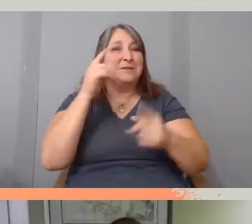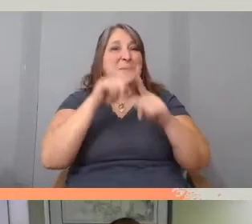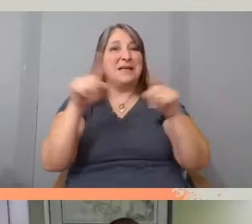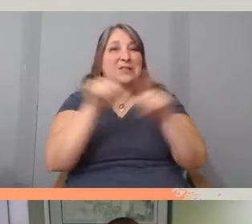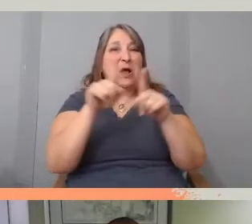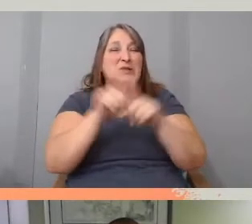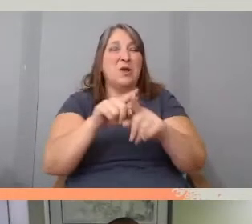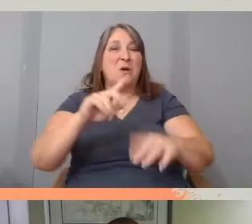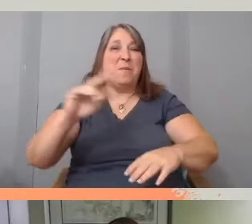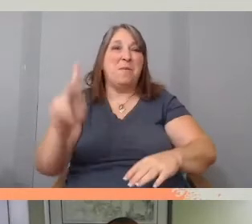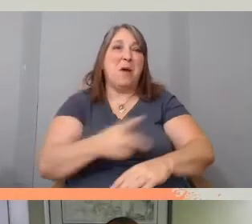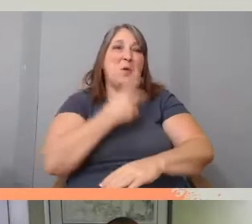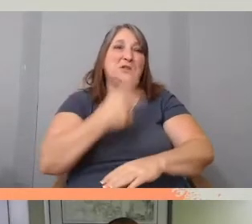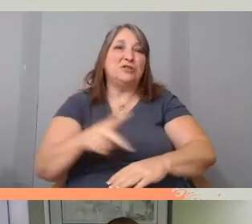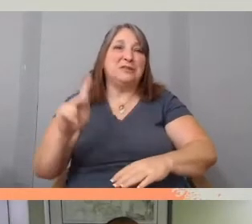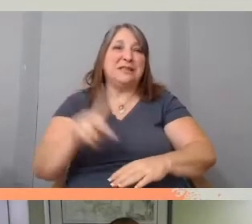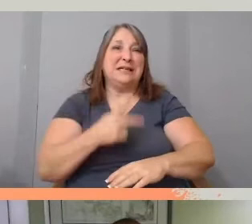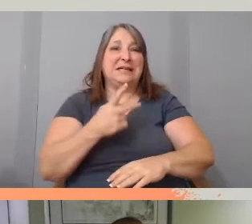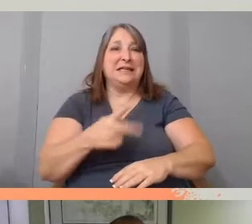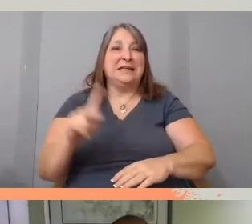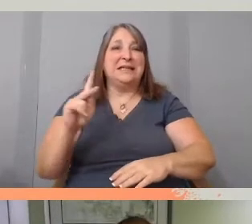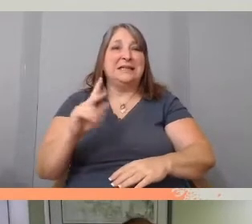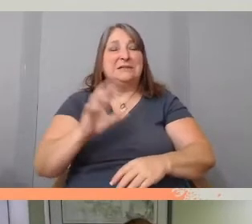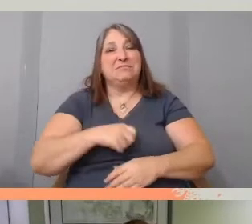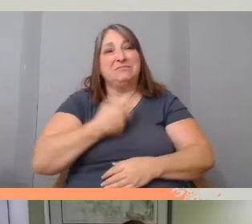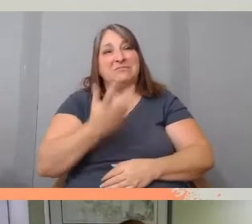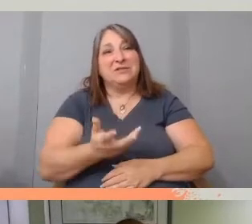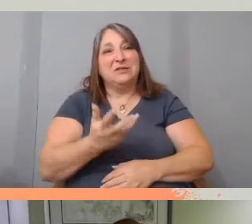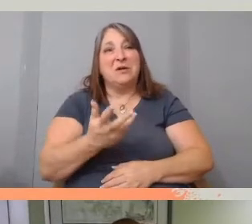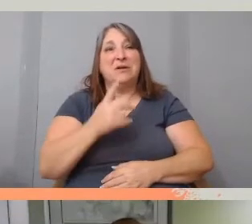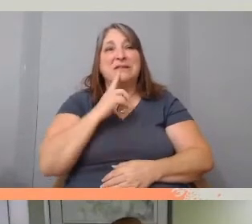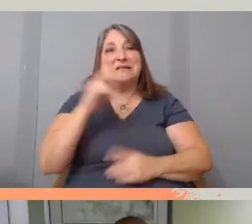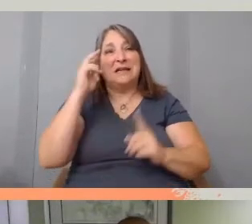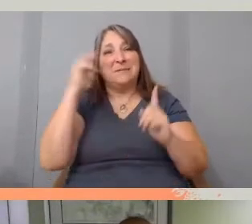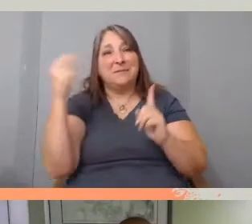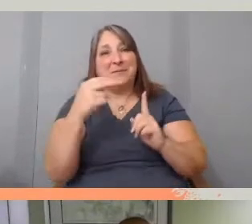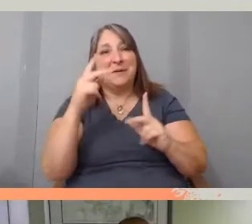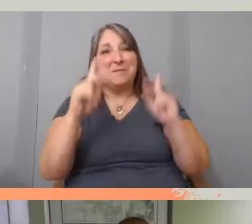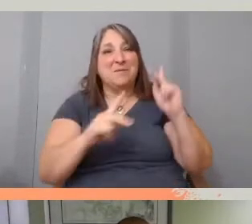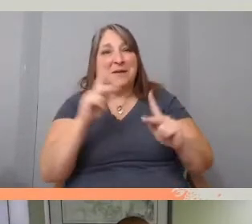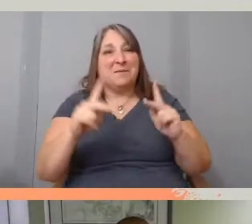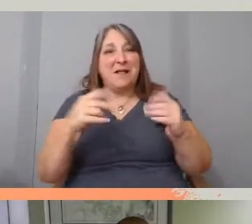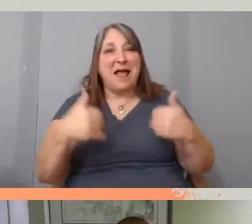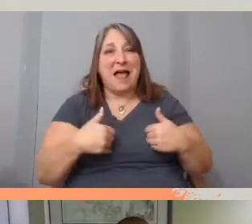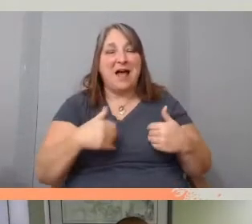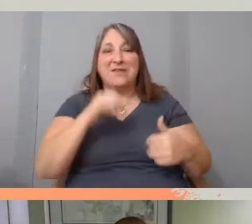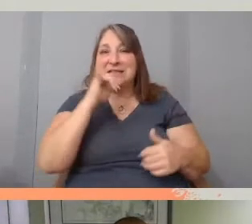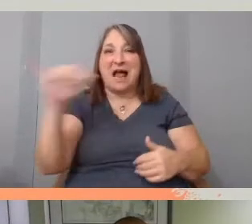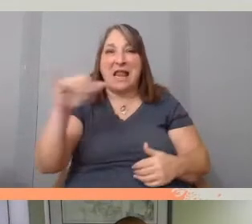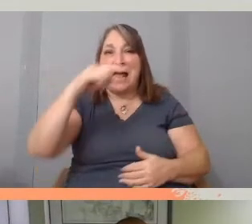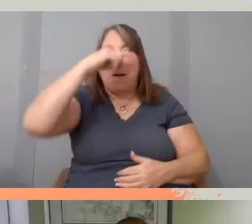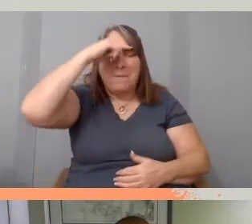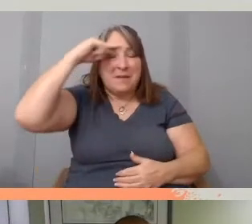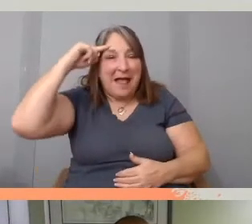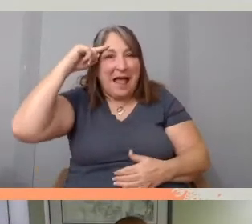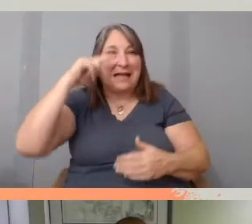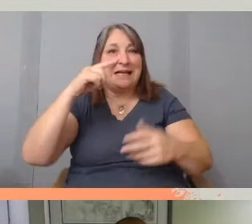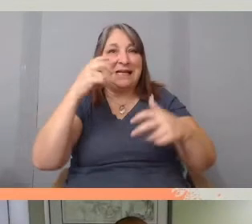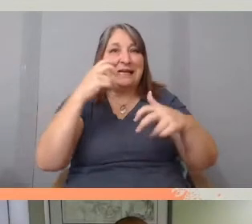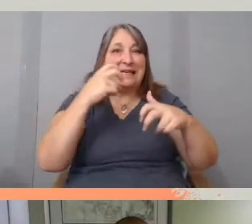So it's also about like the outlook that people are having. Like, it's not necessarily like a Black issue or a Black film, it's like so much more than that.